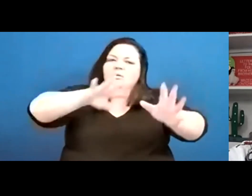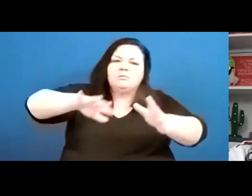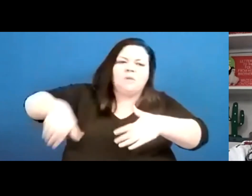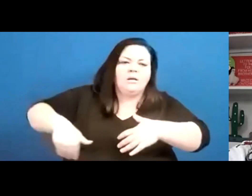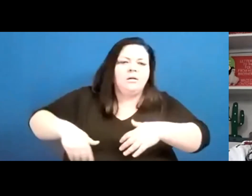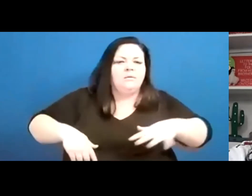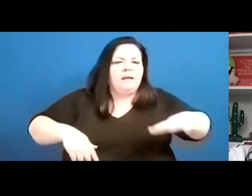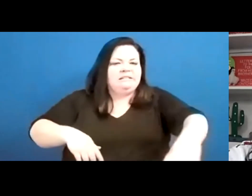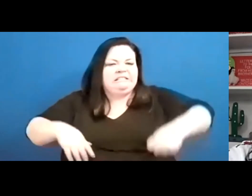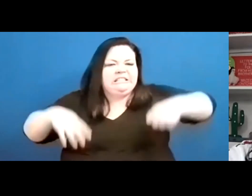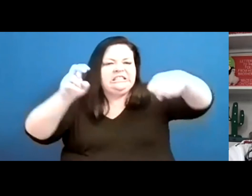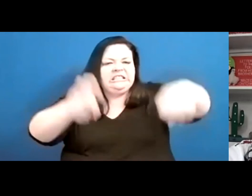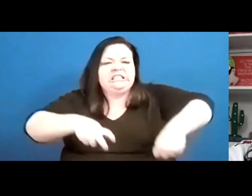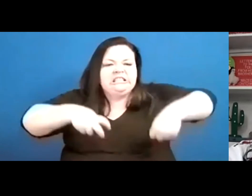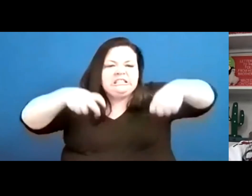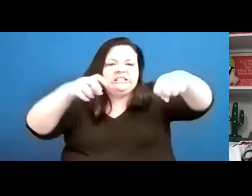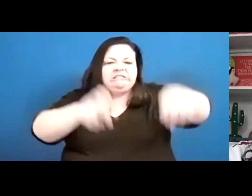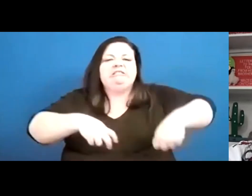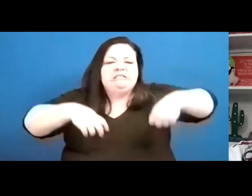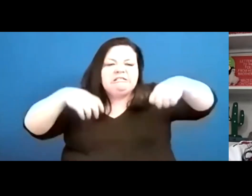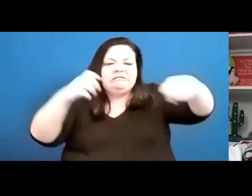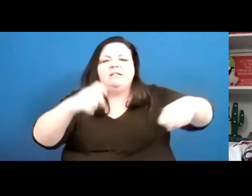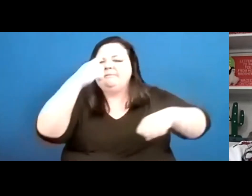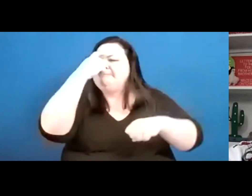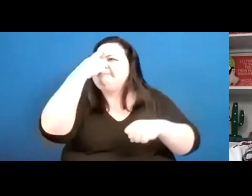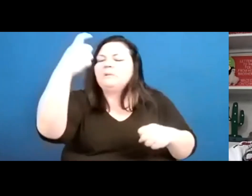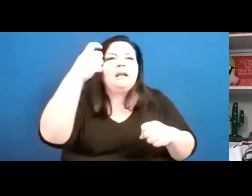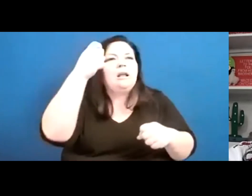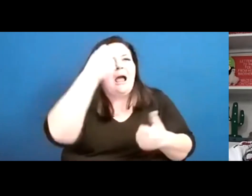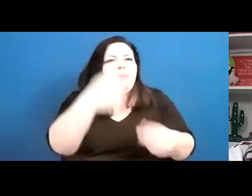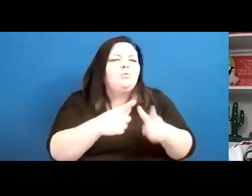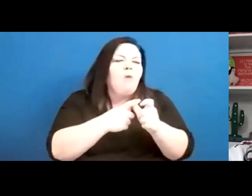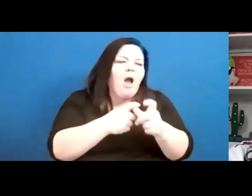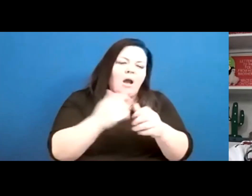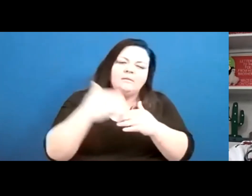pace in my momentary dream,/ and we ran too fast for any voice to keep up.//